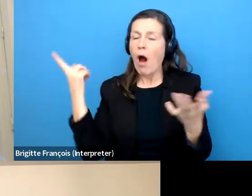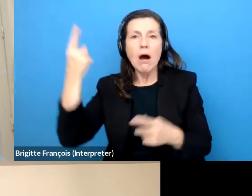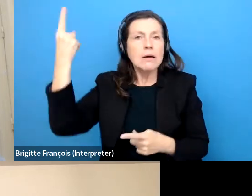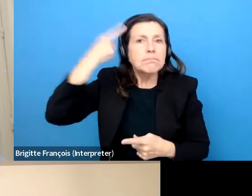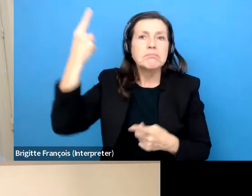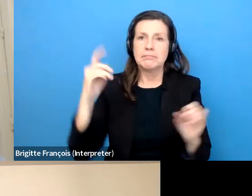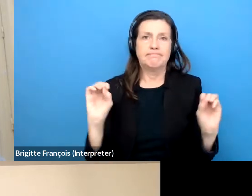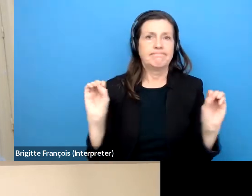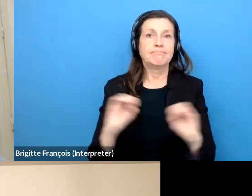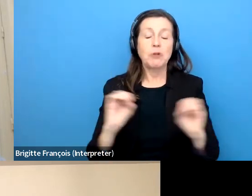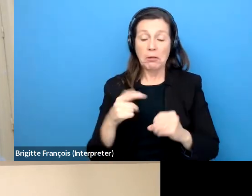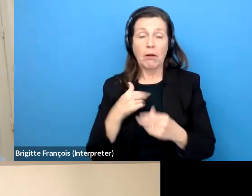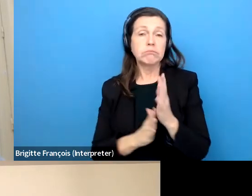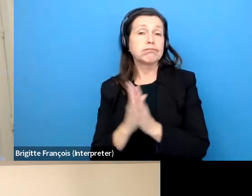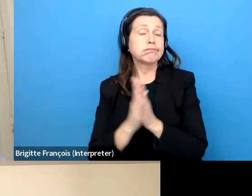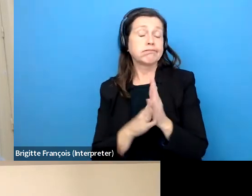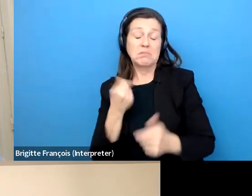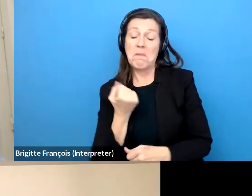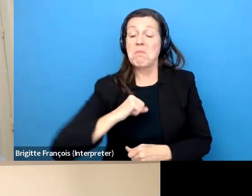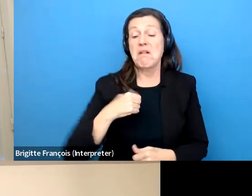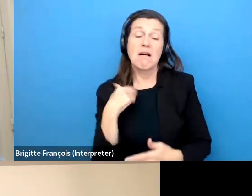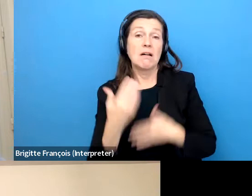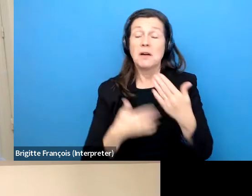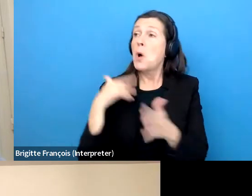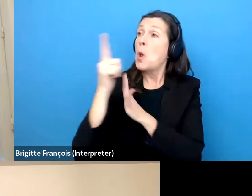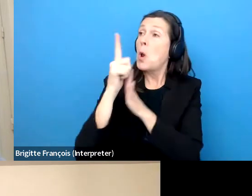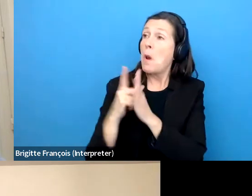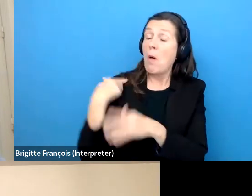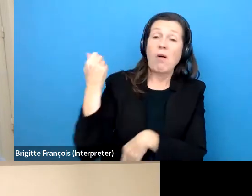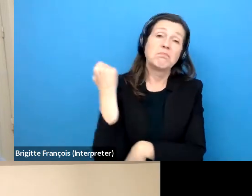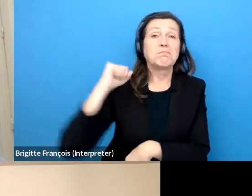to effectively discourage the demand that fosters